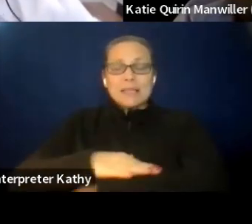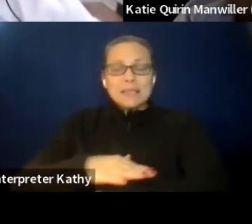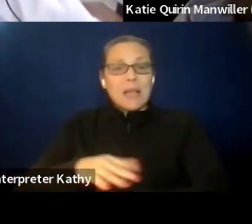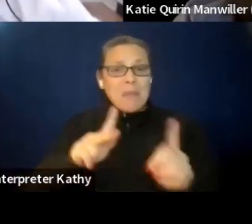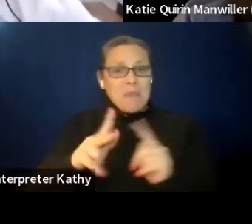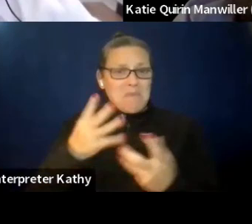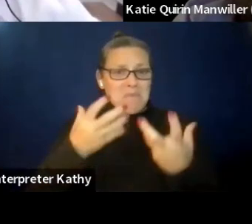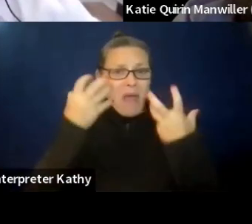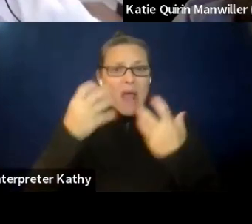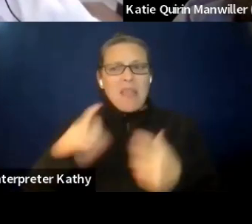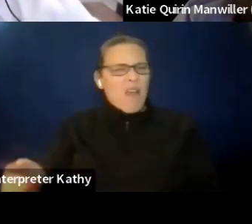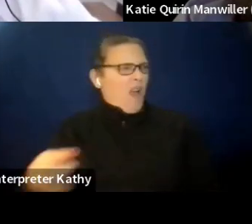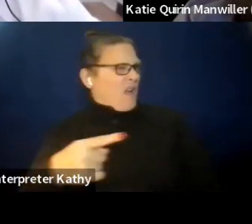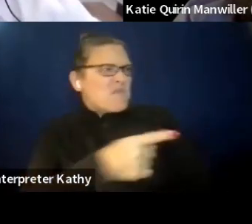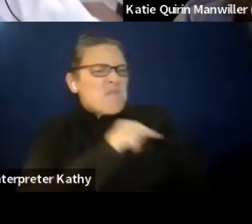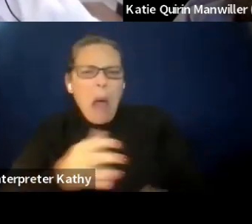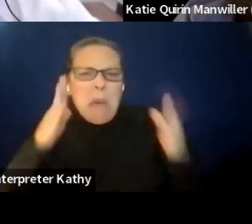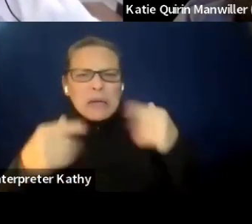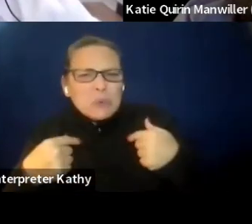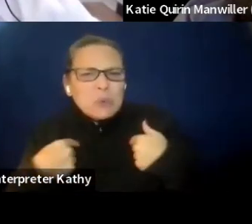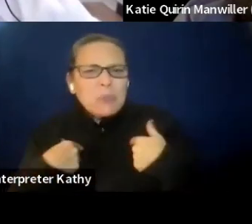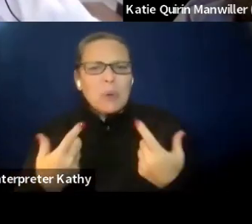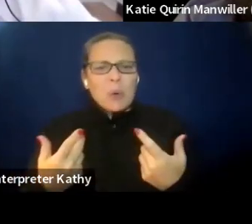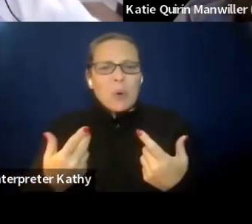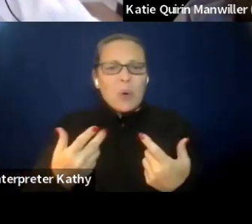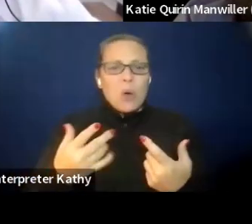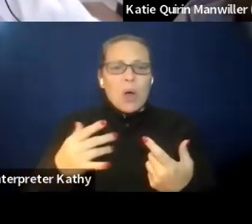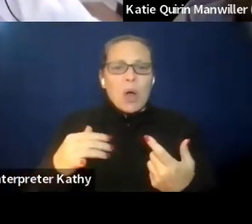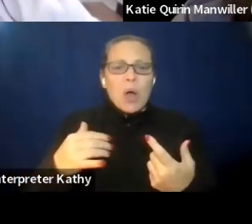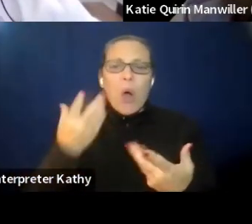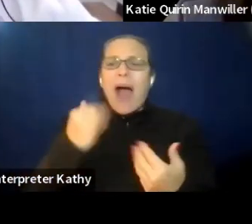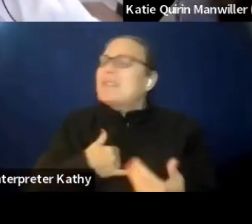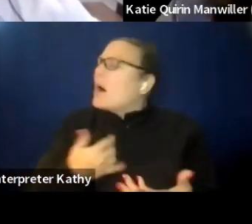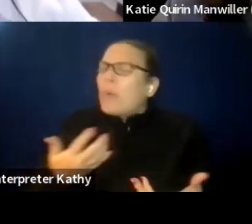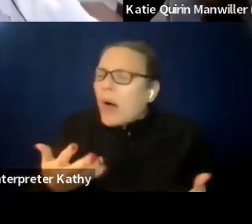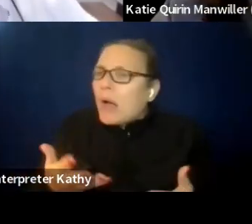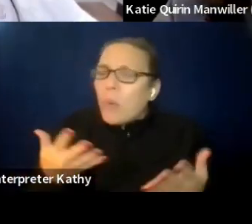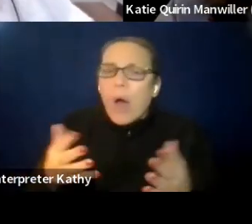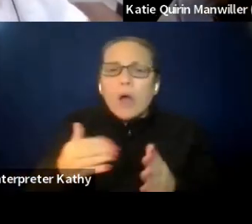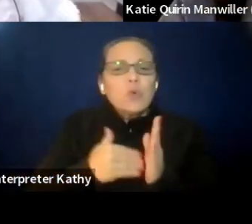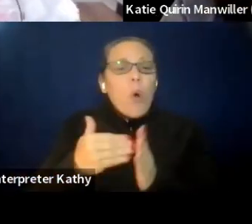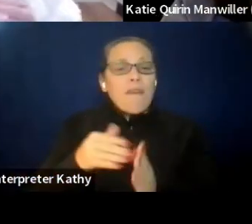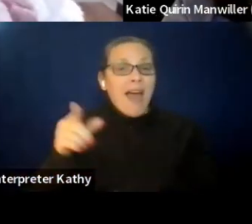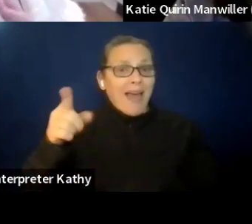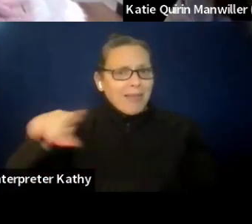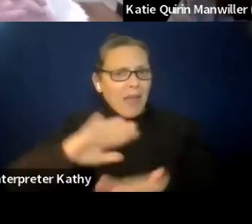when I'm at the reference desk. And I have been met with anger at that, whether I'm not paying attention to them